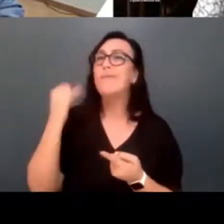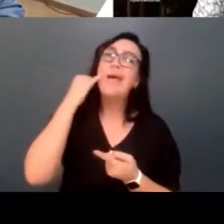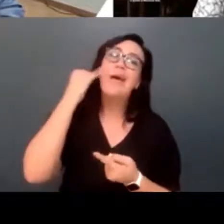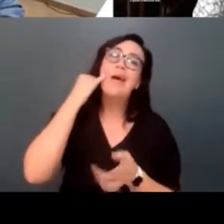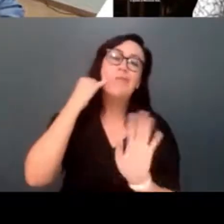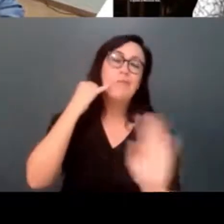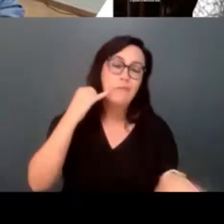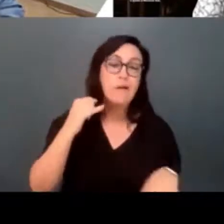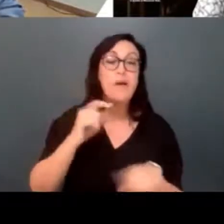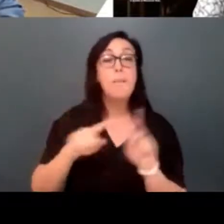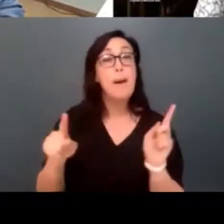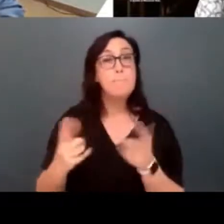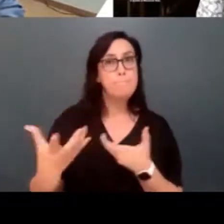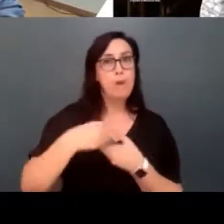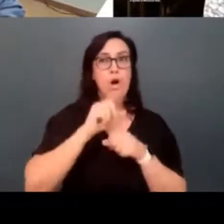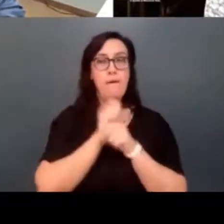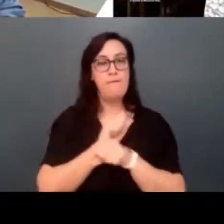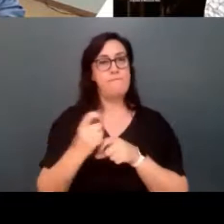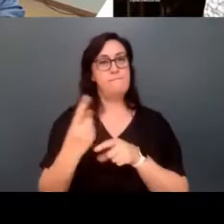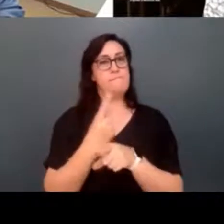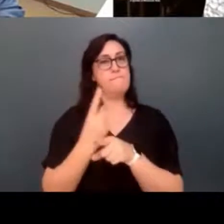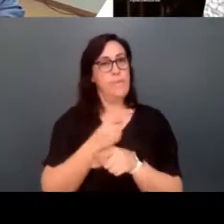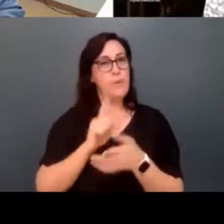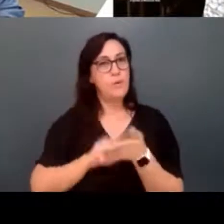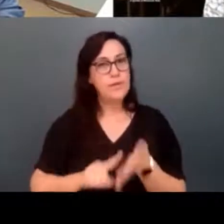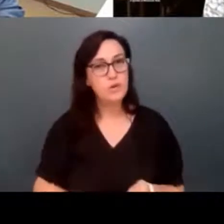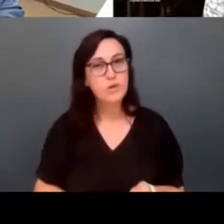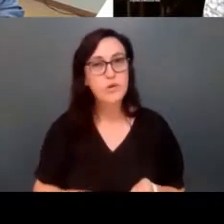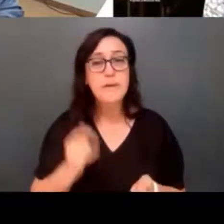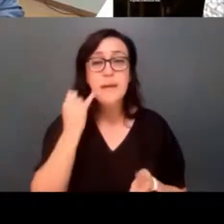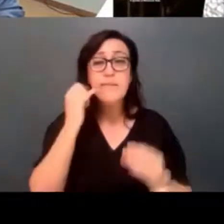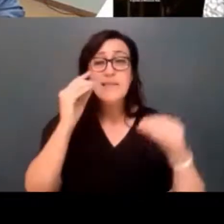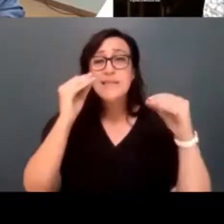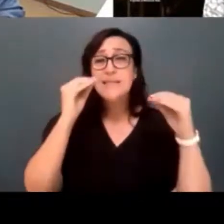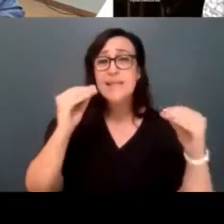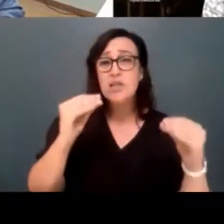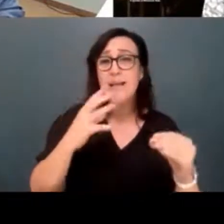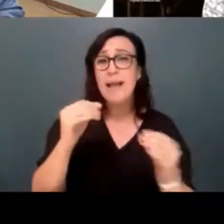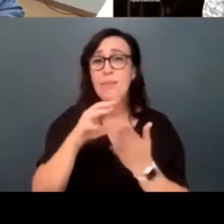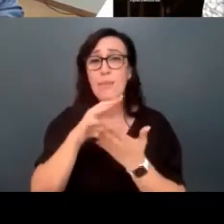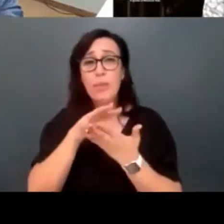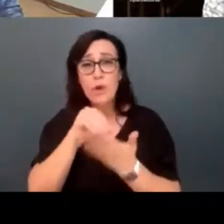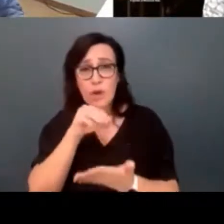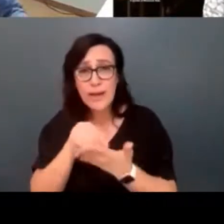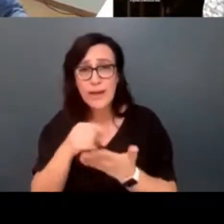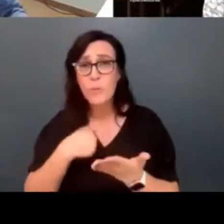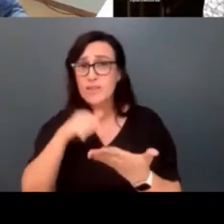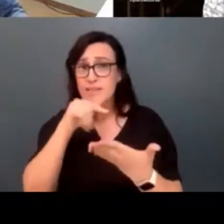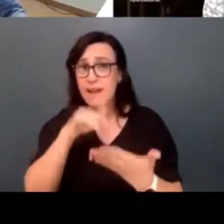In in the scholarship of teaching and learning, we have to have both qualitative and quantitative. You know, one thing though that